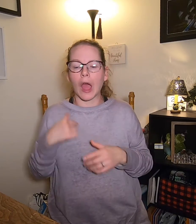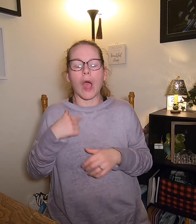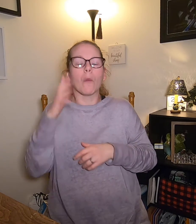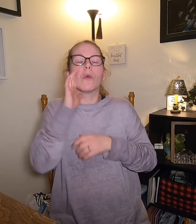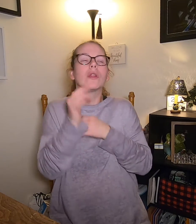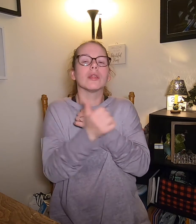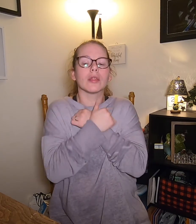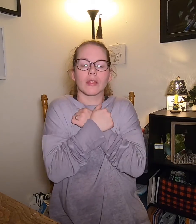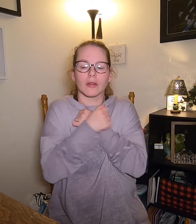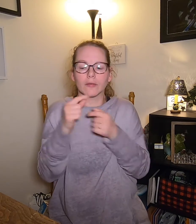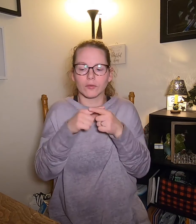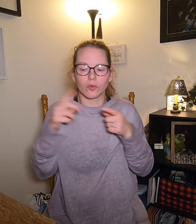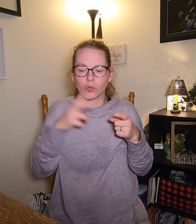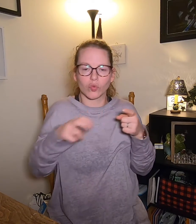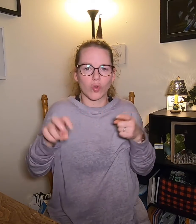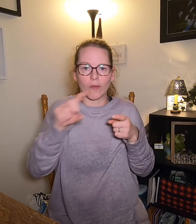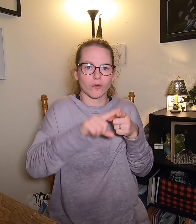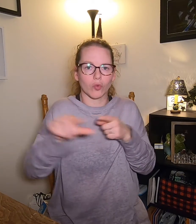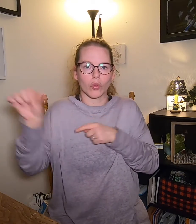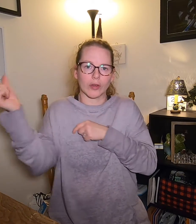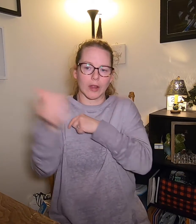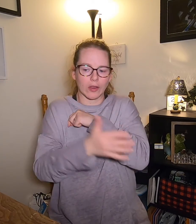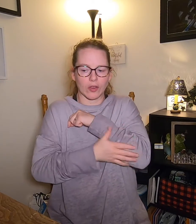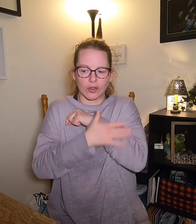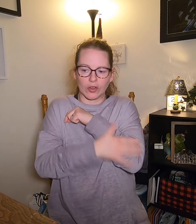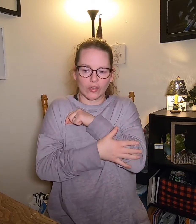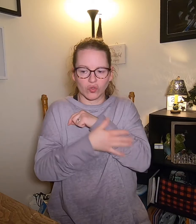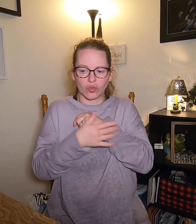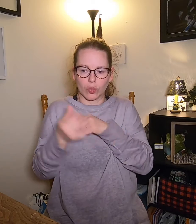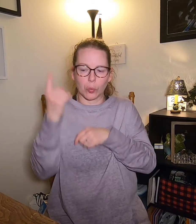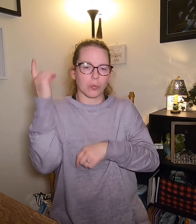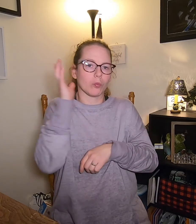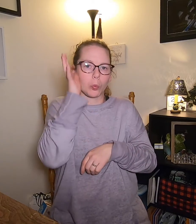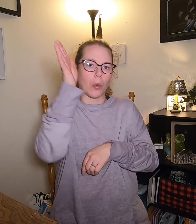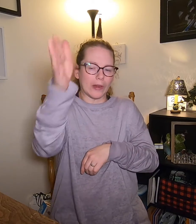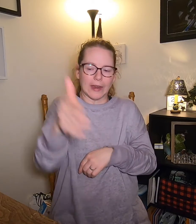I would LOVE to travel to anothy